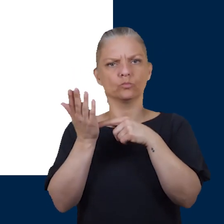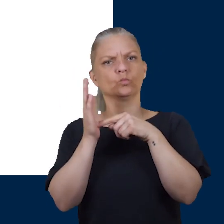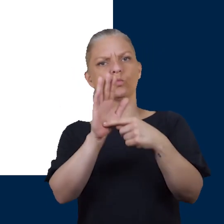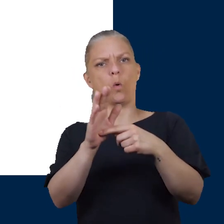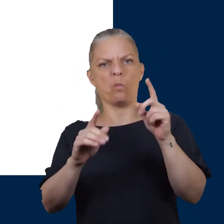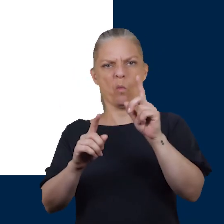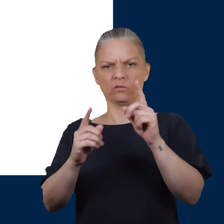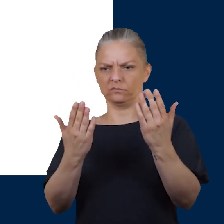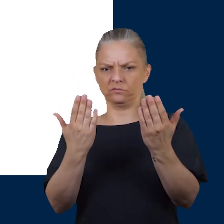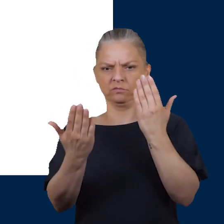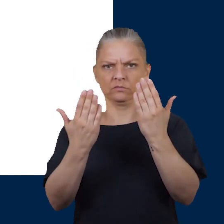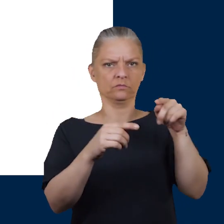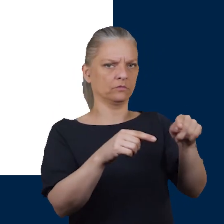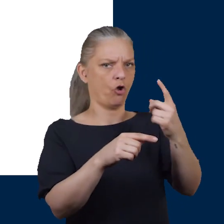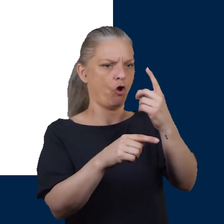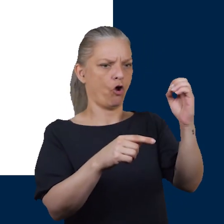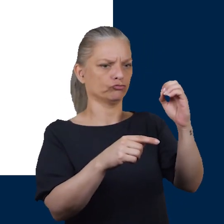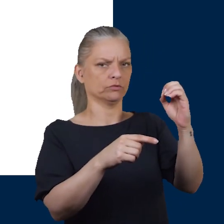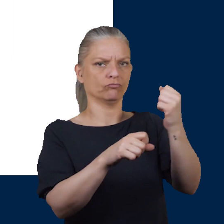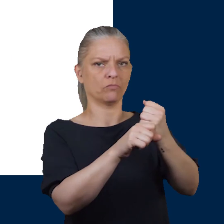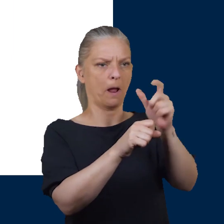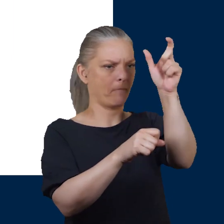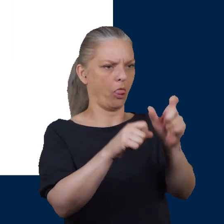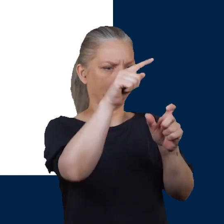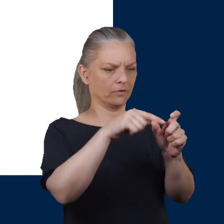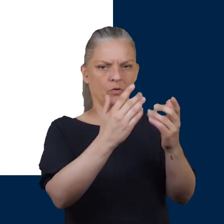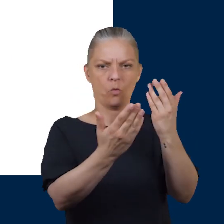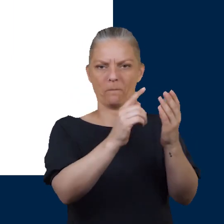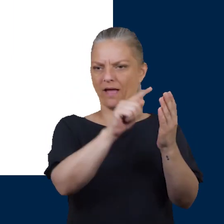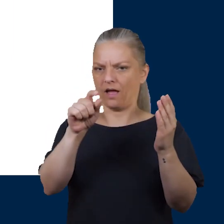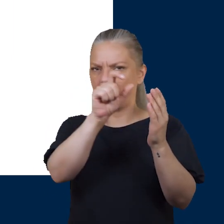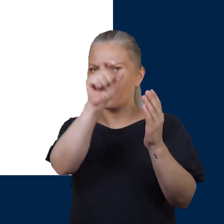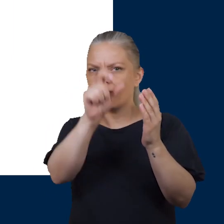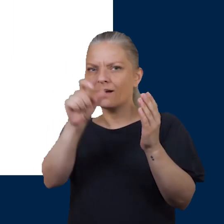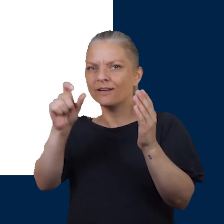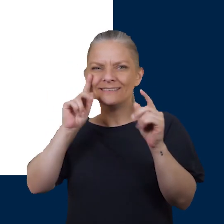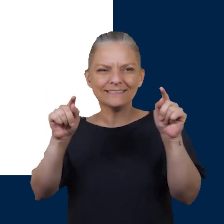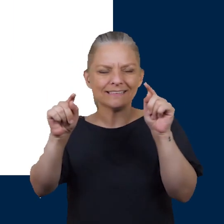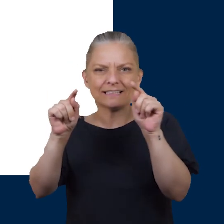The bottom half of the label is the nutrition table where it's best to look at the 100 gram